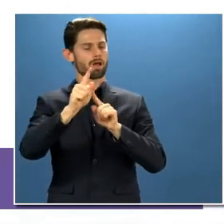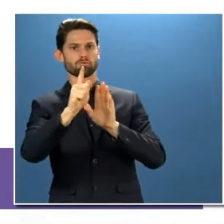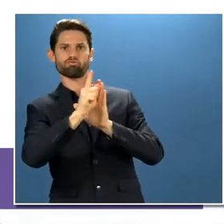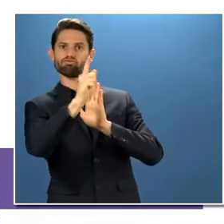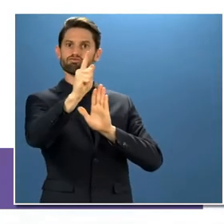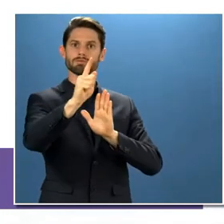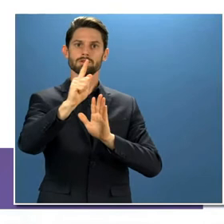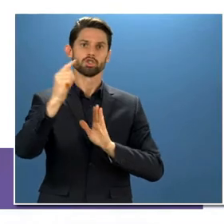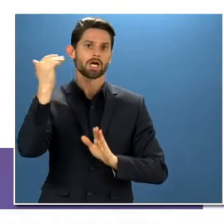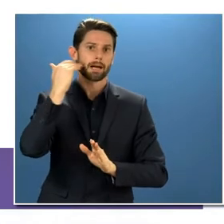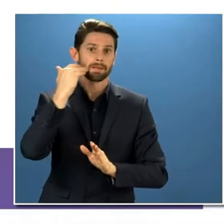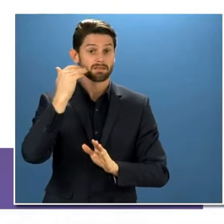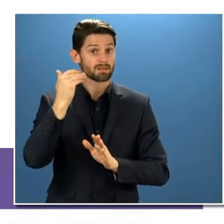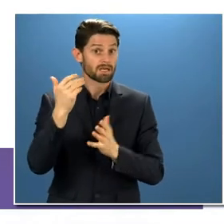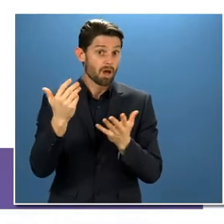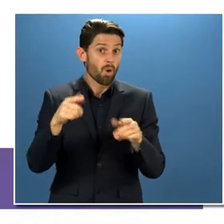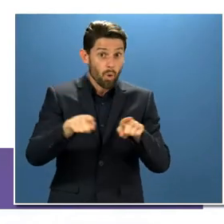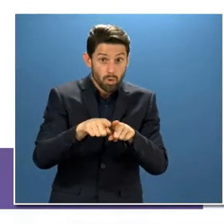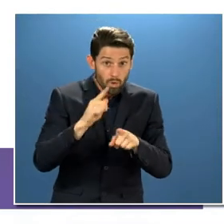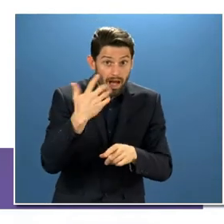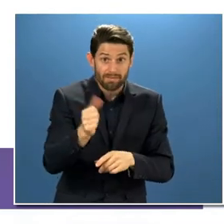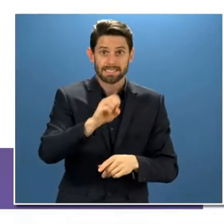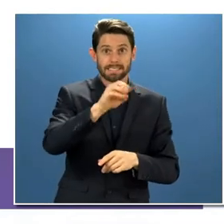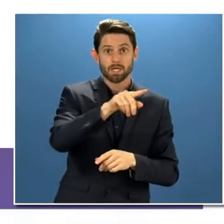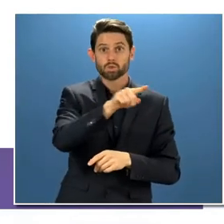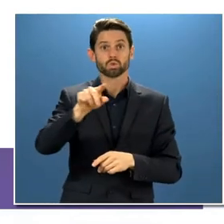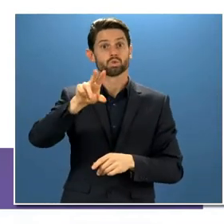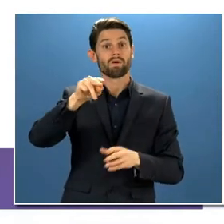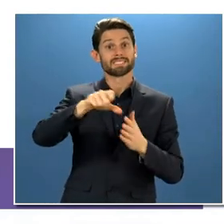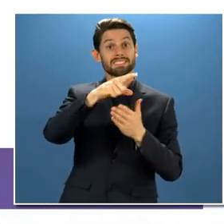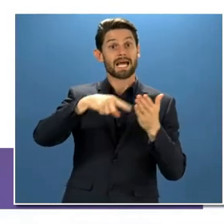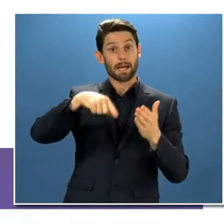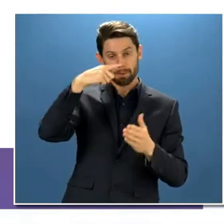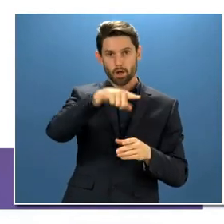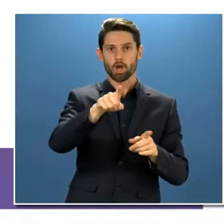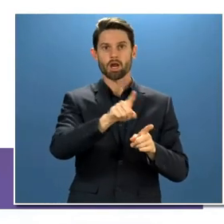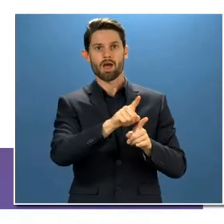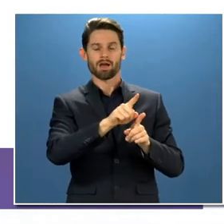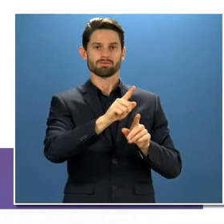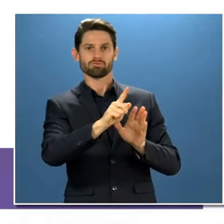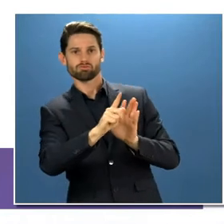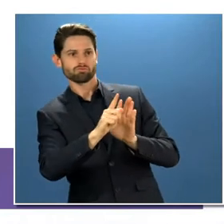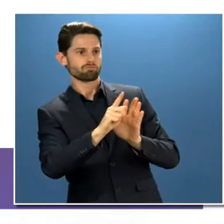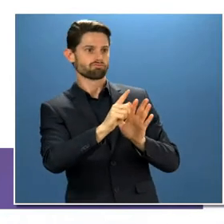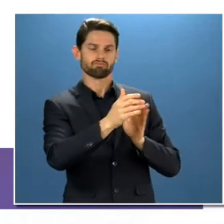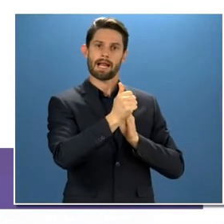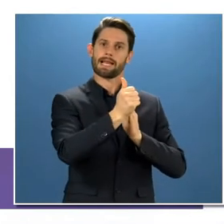to 12 people with a disability who would function as ambassadors to guide the program going forward.